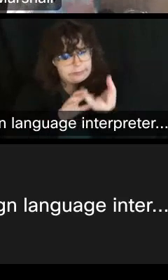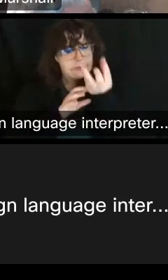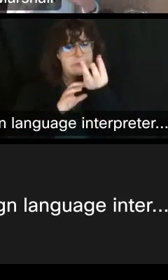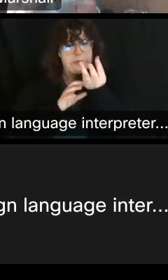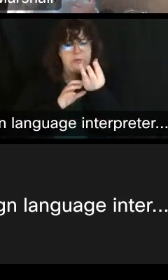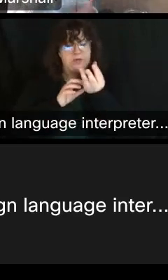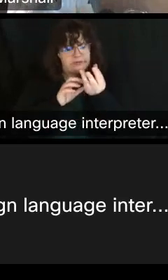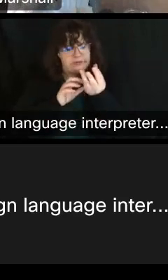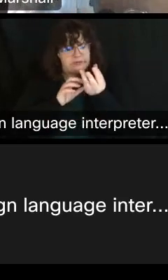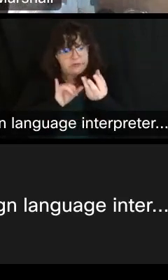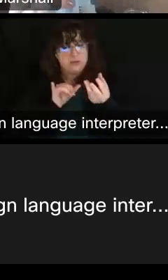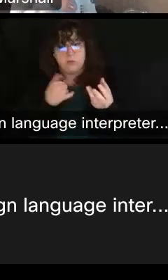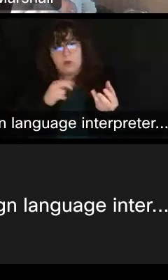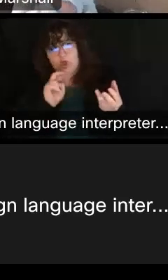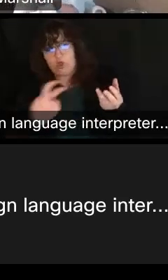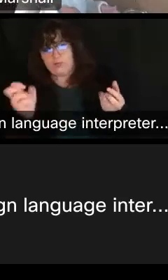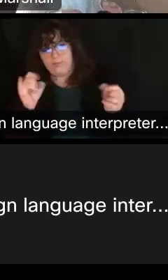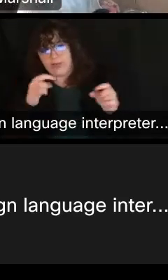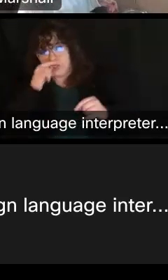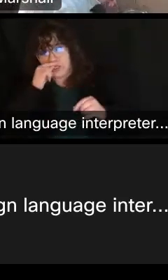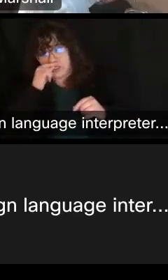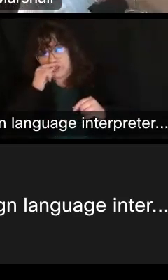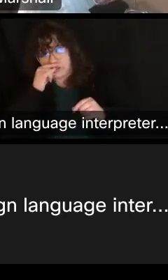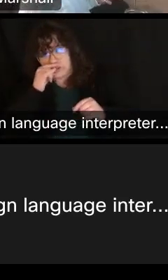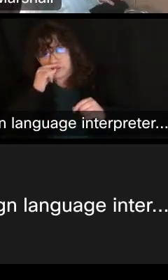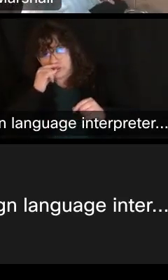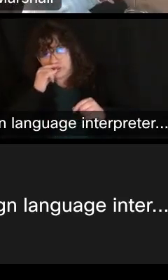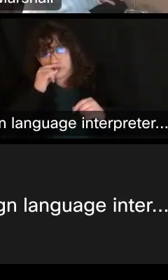kids were kind of presenting more... I don't even want to say, kind of were presenting more